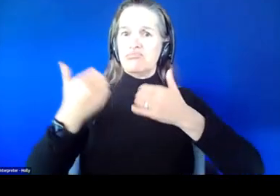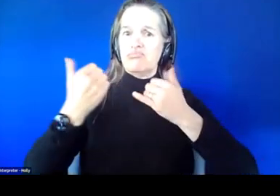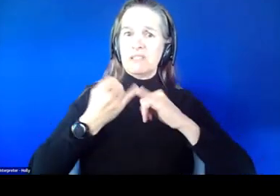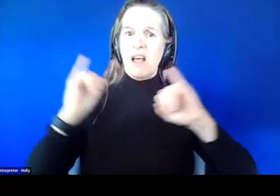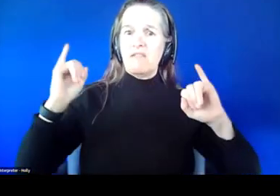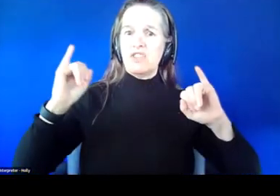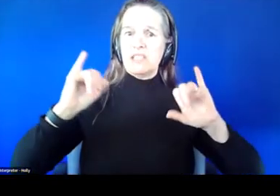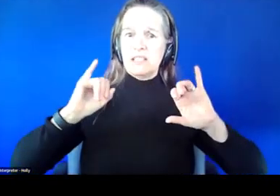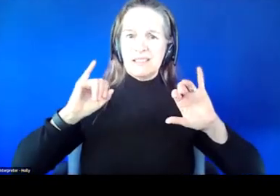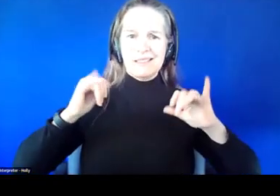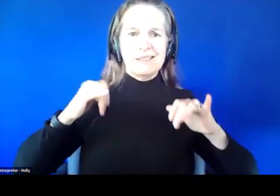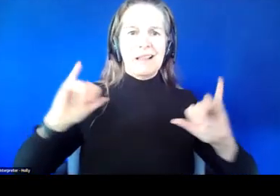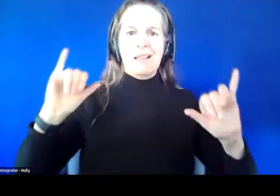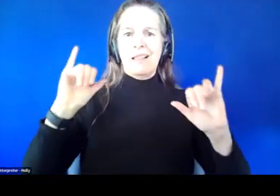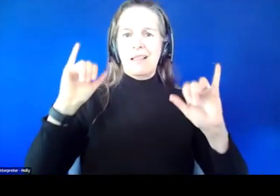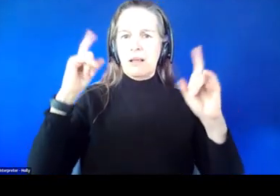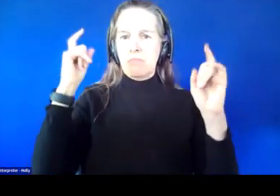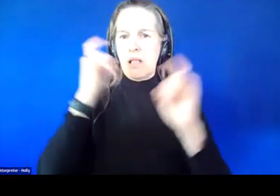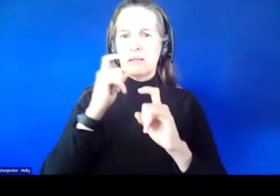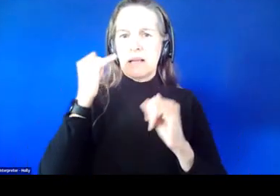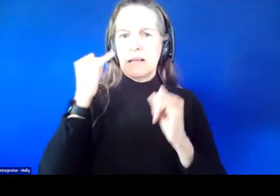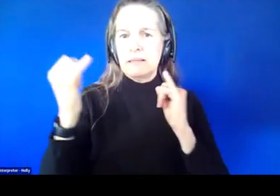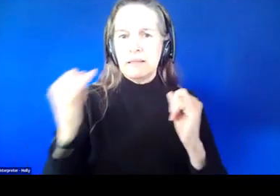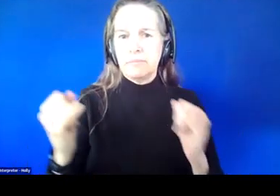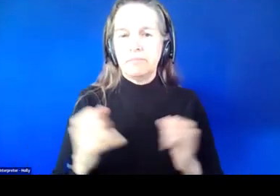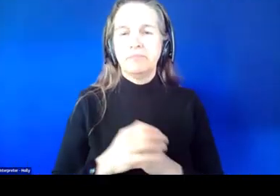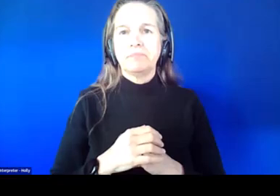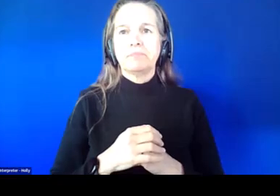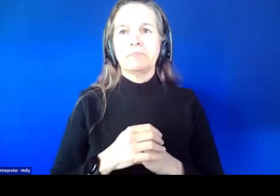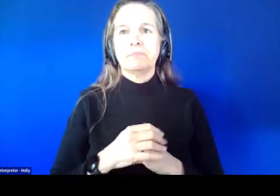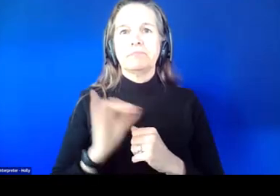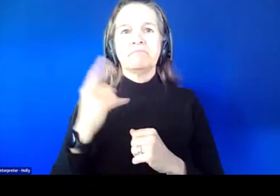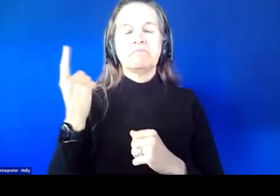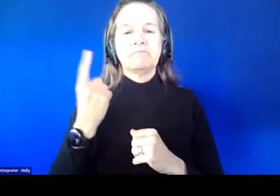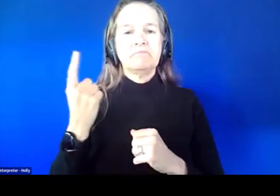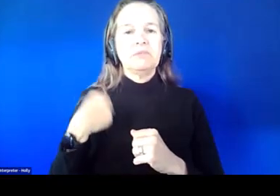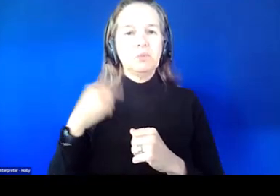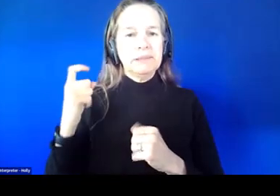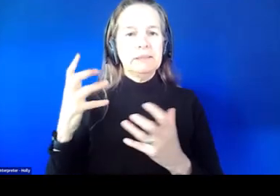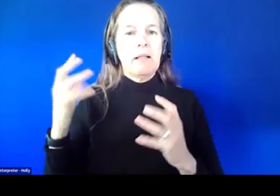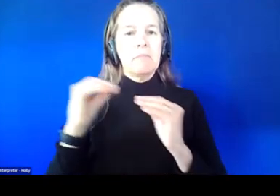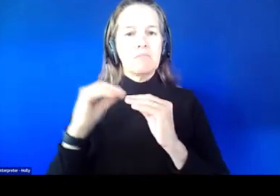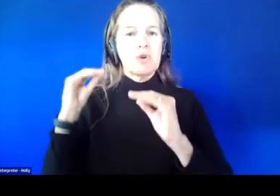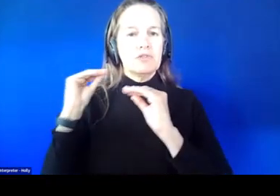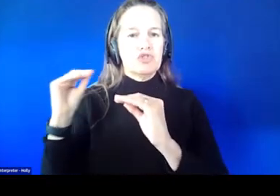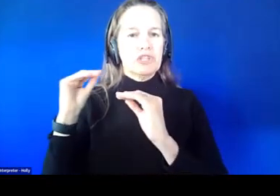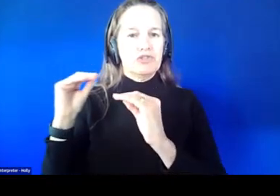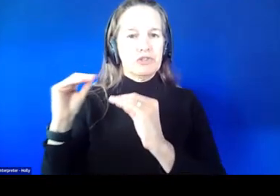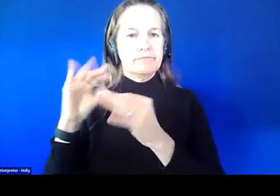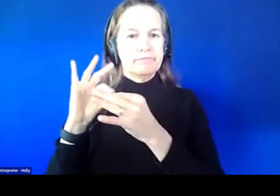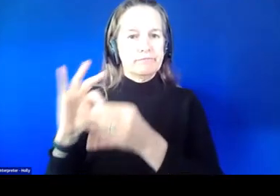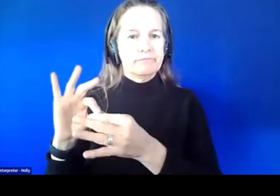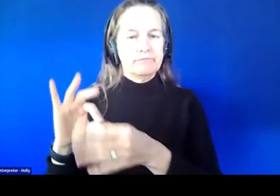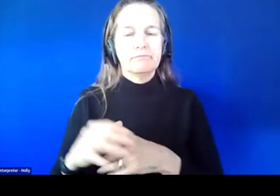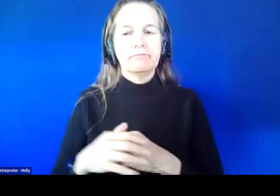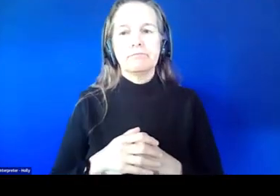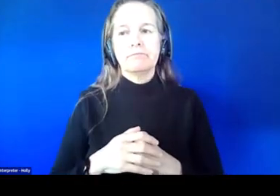complex idea, something that we need a lot more education on, especially when it comes to Medicaid,